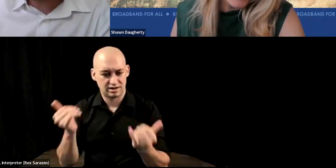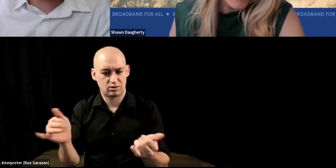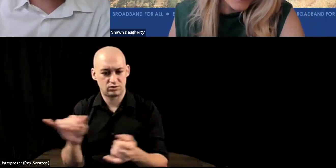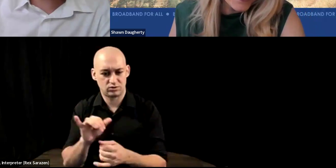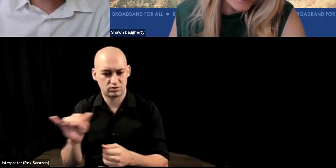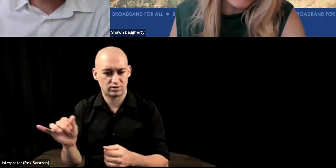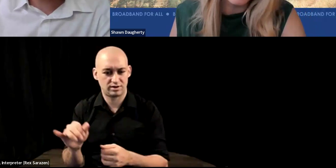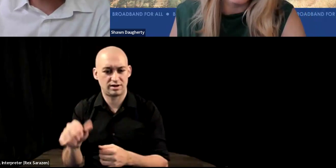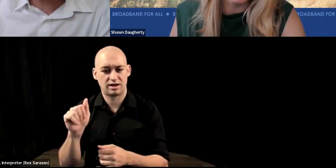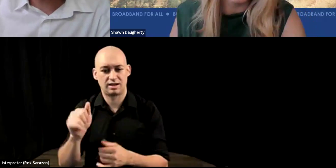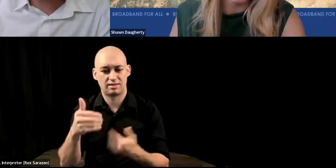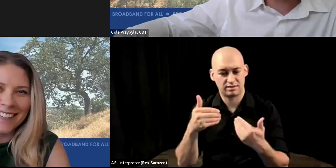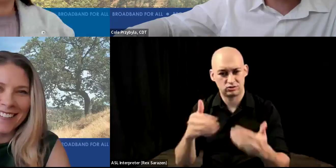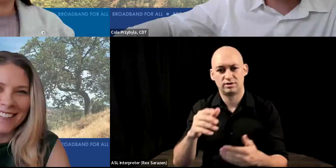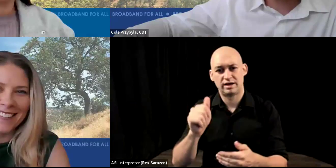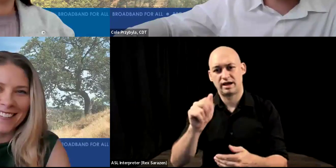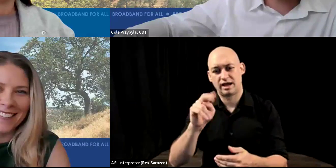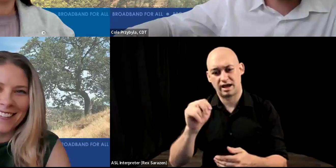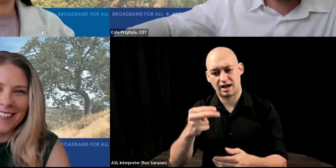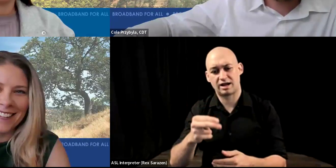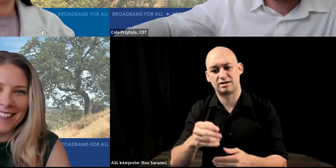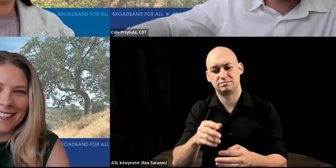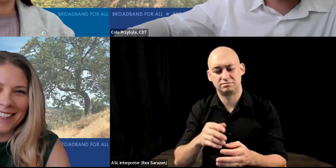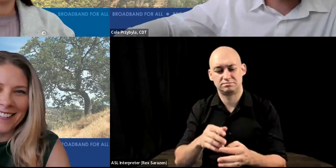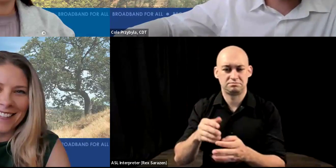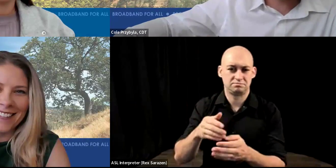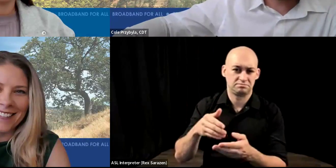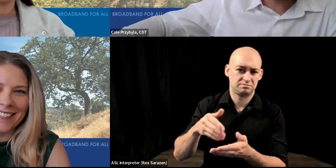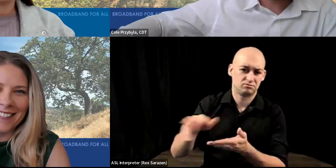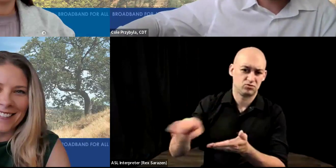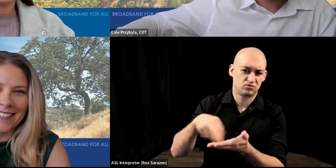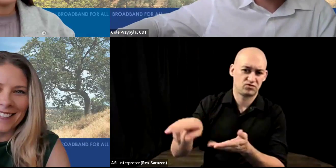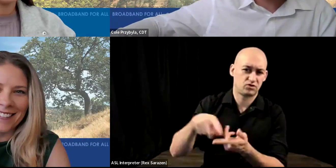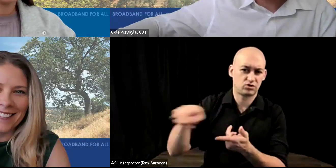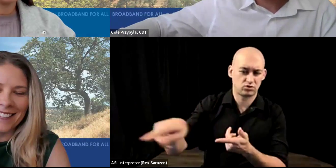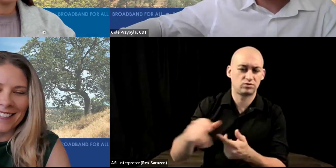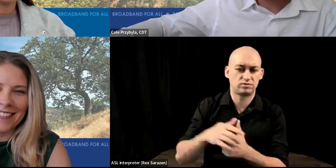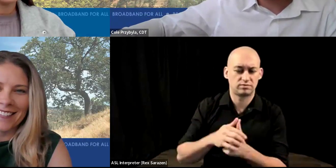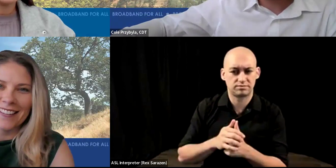let's do this, let's defer to you and to share about outcome and working groups one more time.